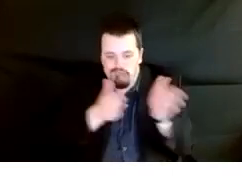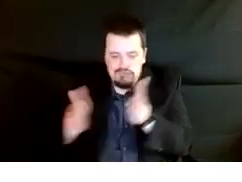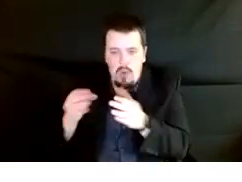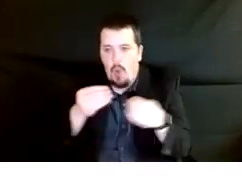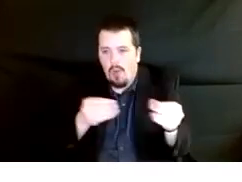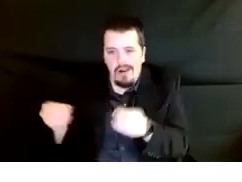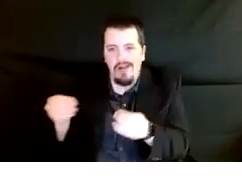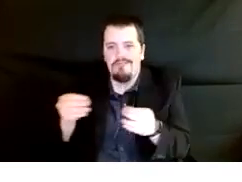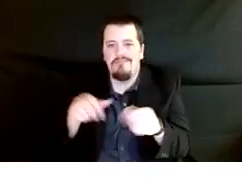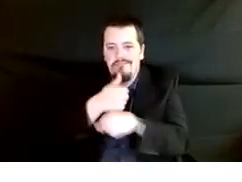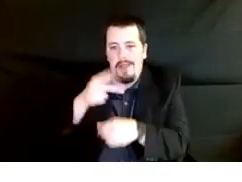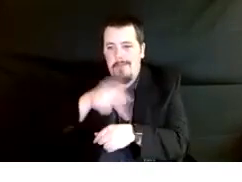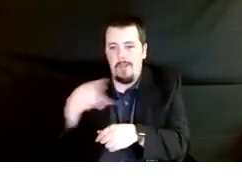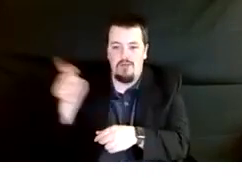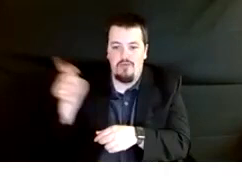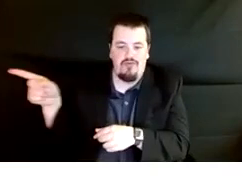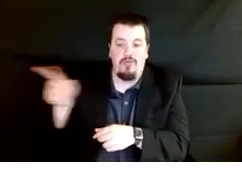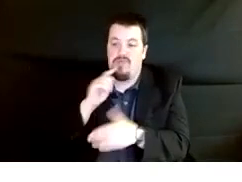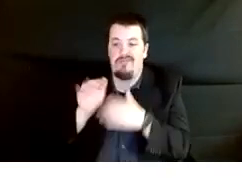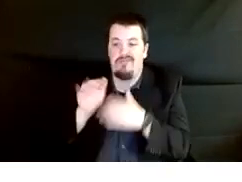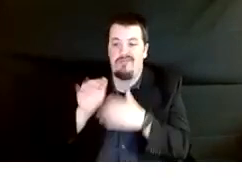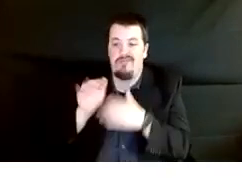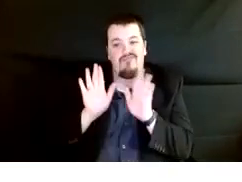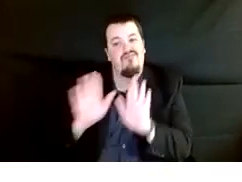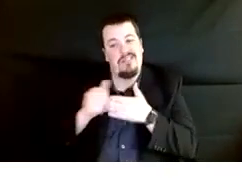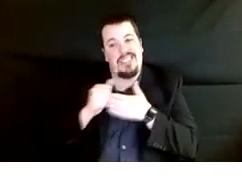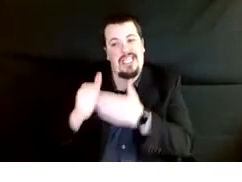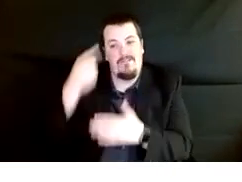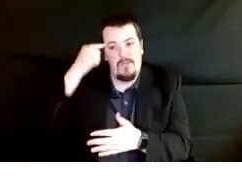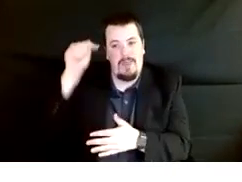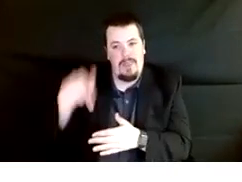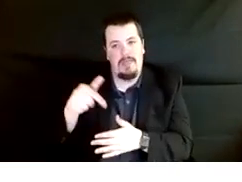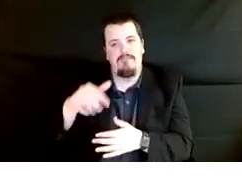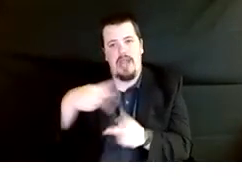the PowerPoint, so she has been the driving force uh behind the presentation and I would also like